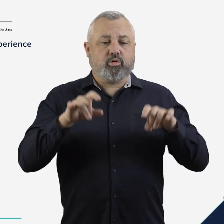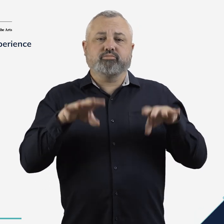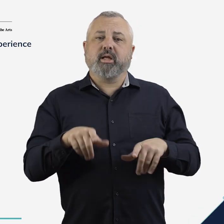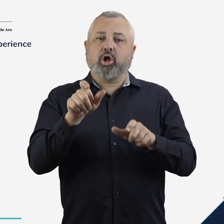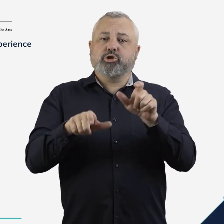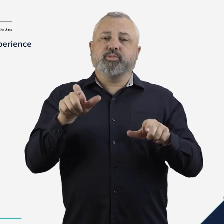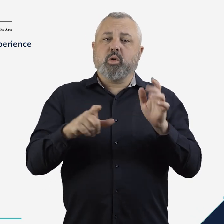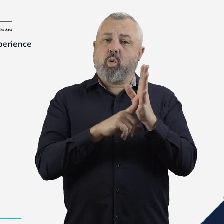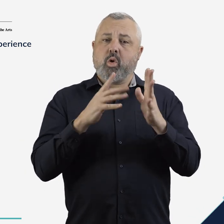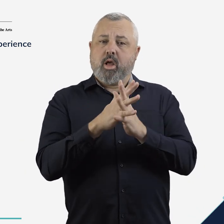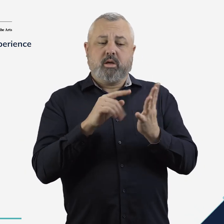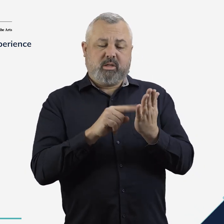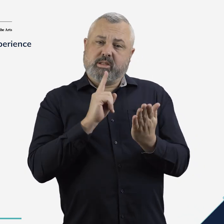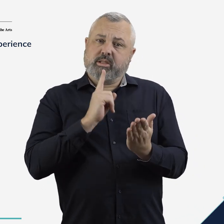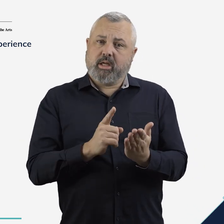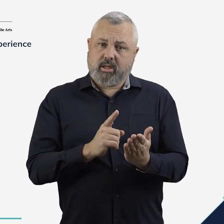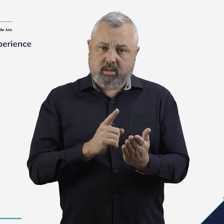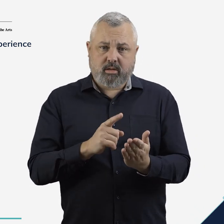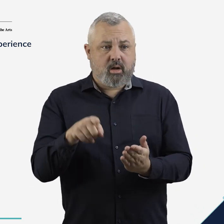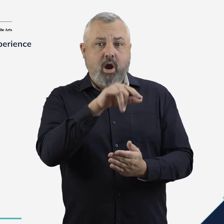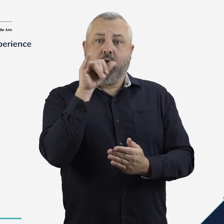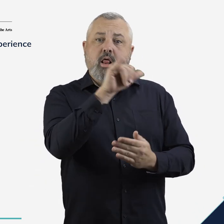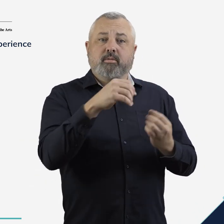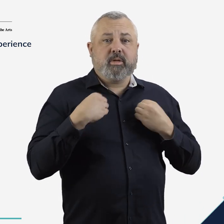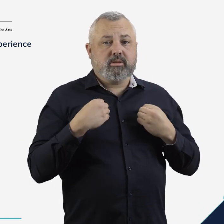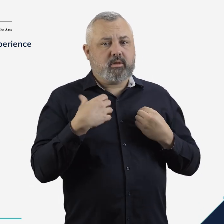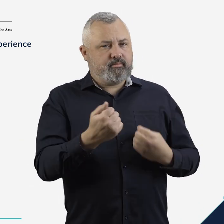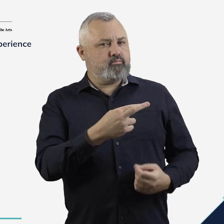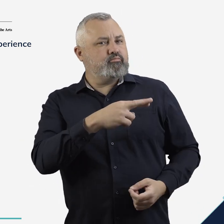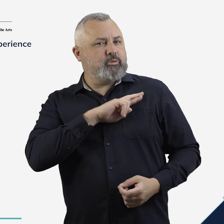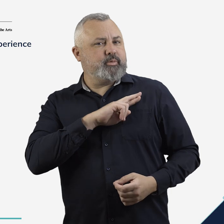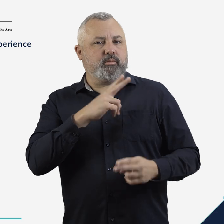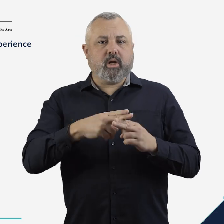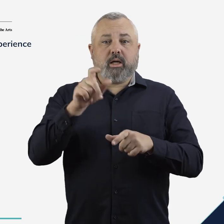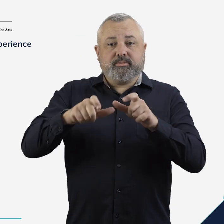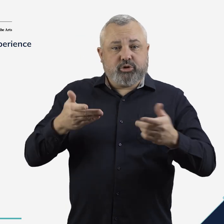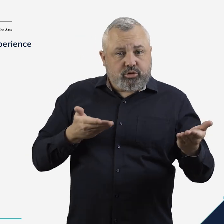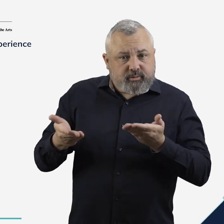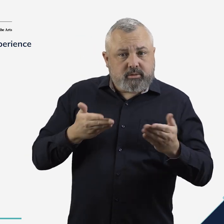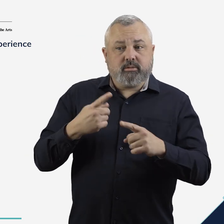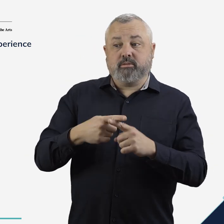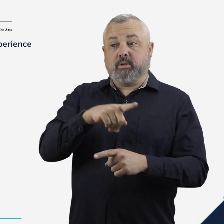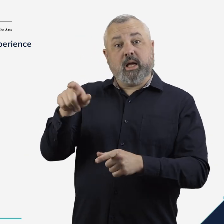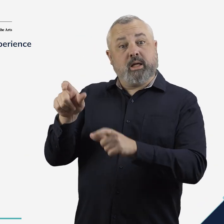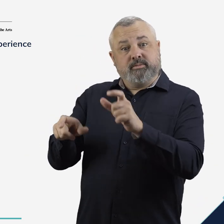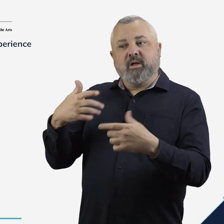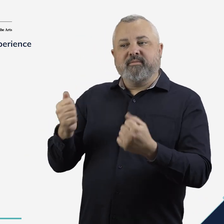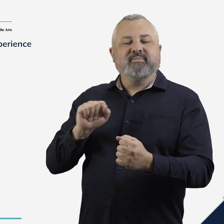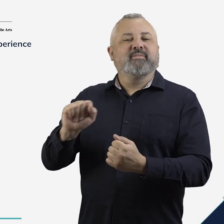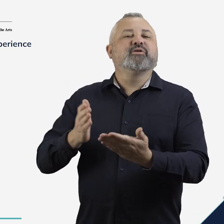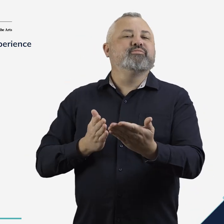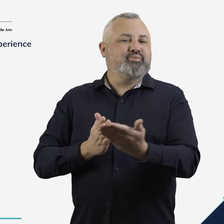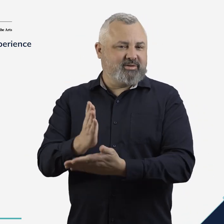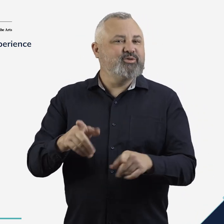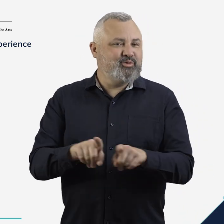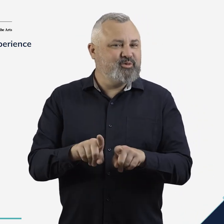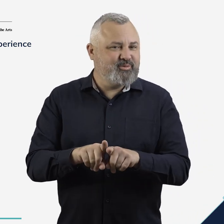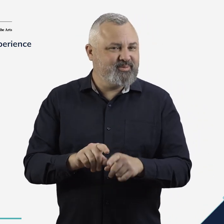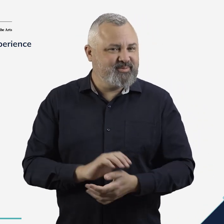Under Australian Consumer Law, airline customers have existing rights and airlines have existing obligations,